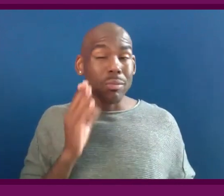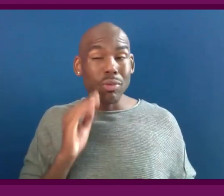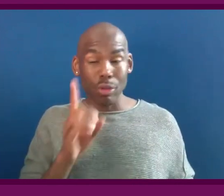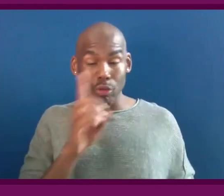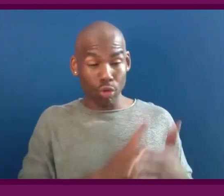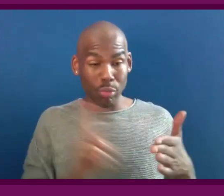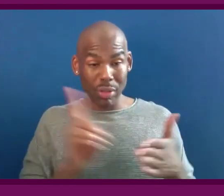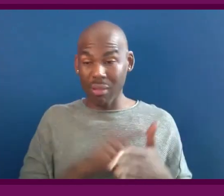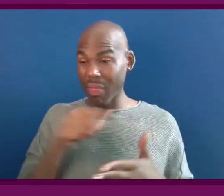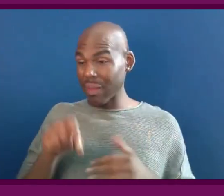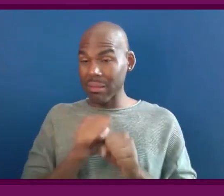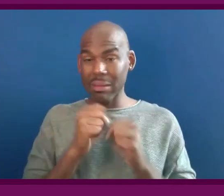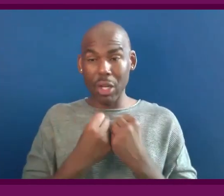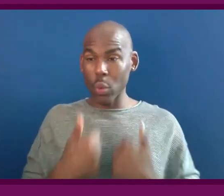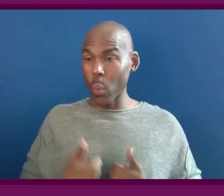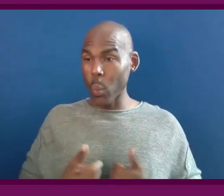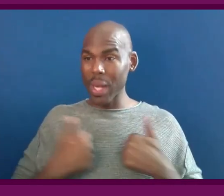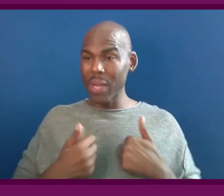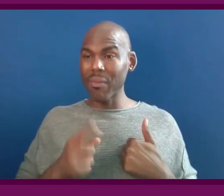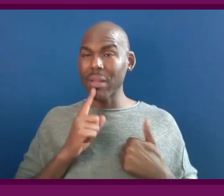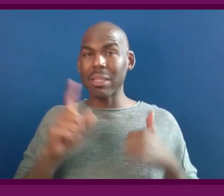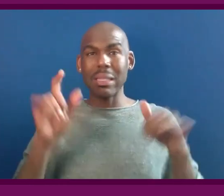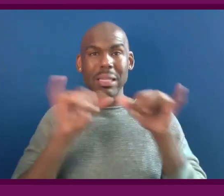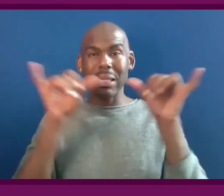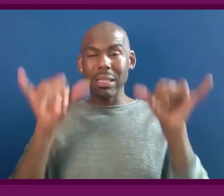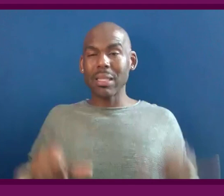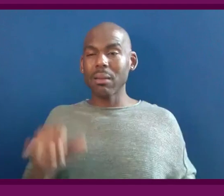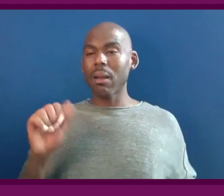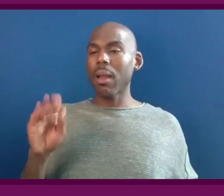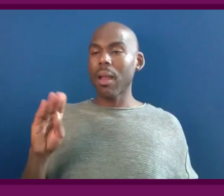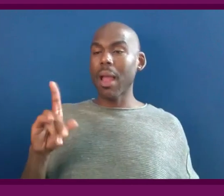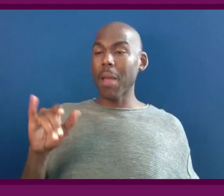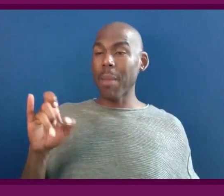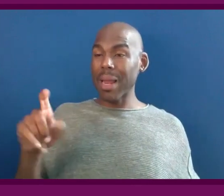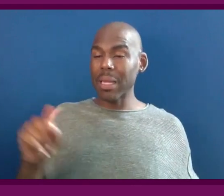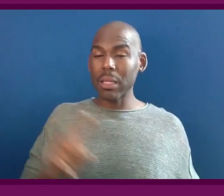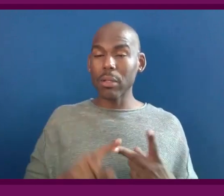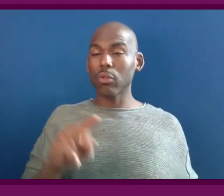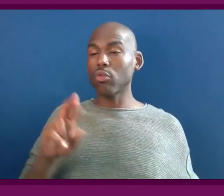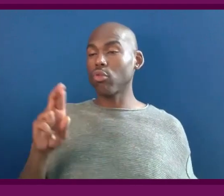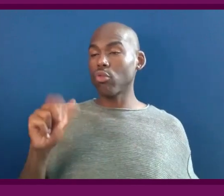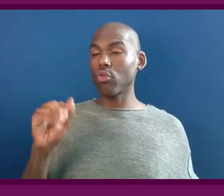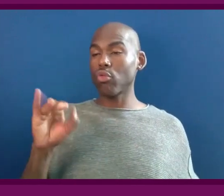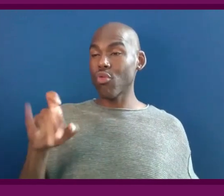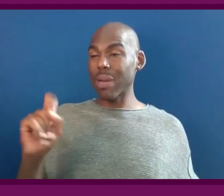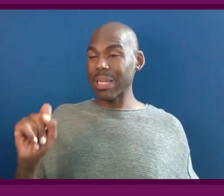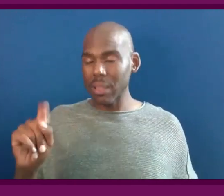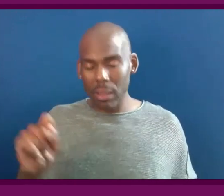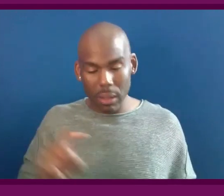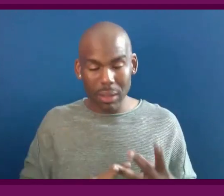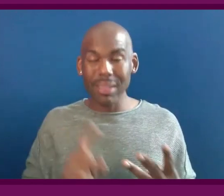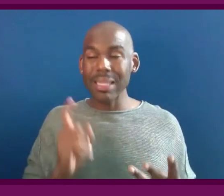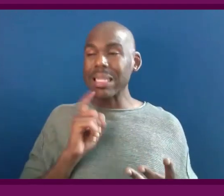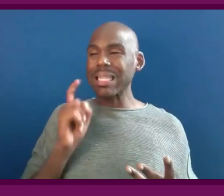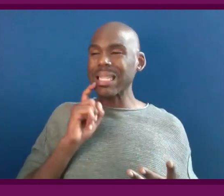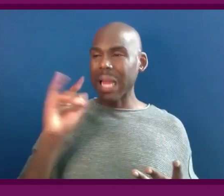We live in a society that is so systemically ablest, racist, sexist, and so on and so forth.